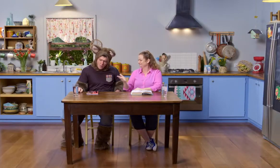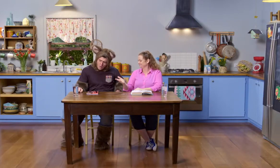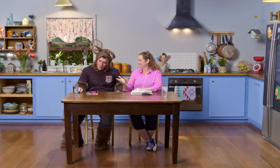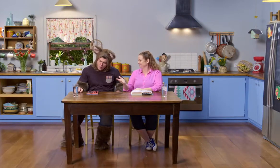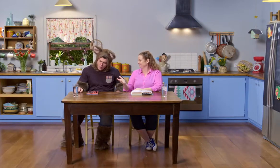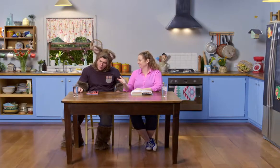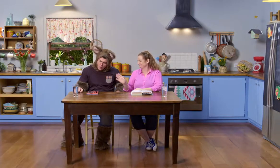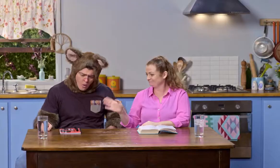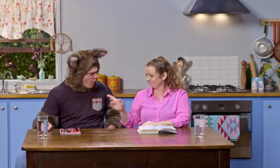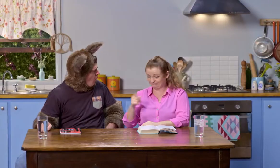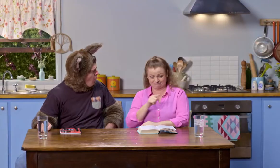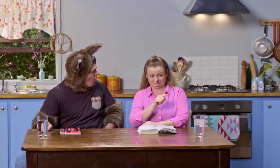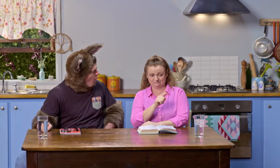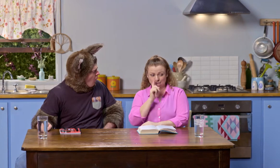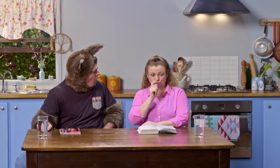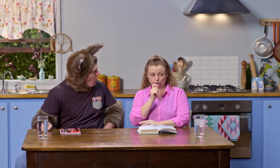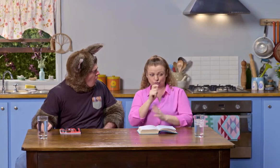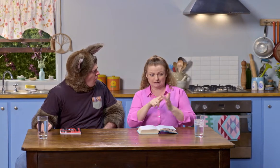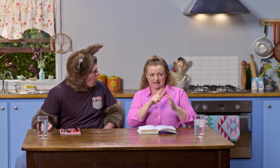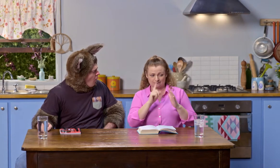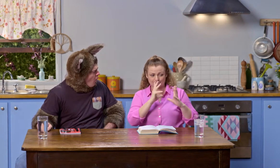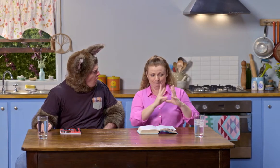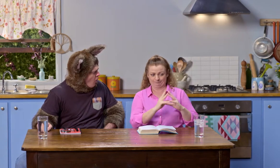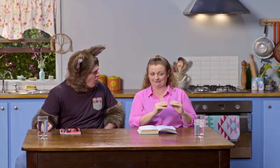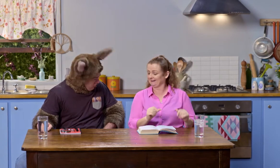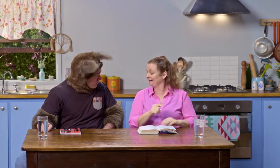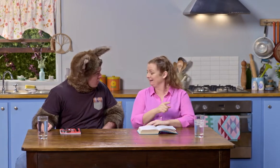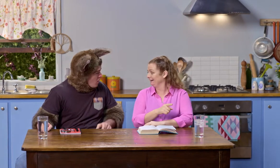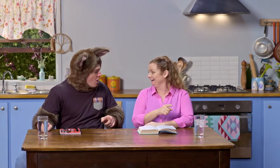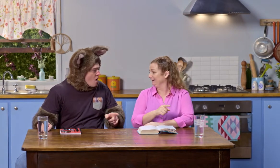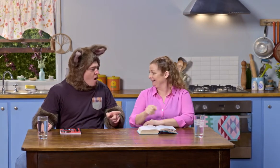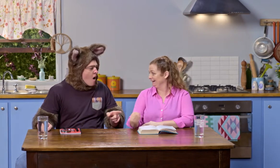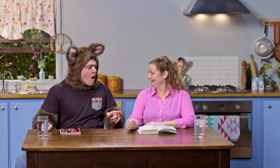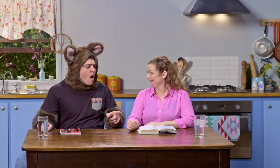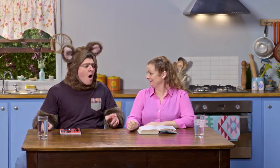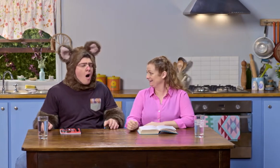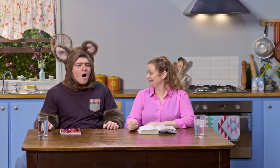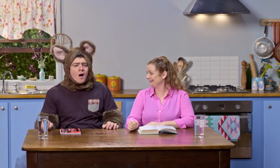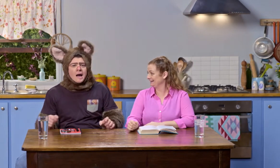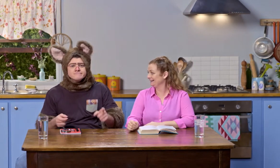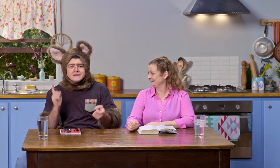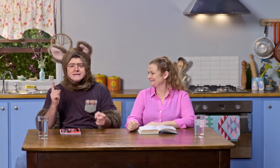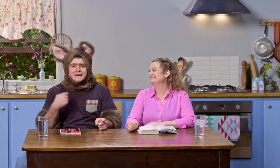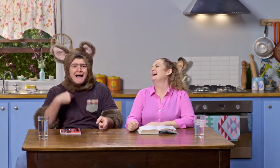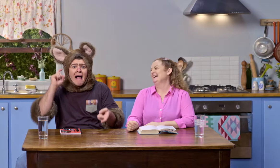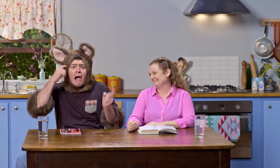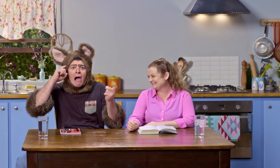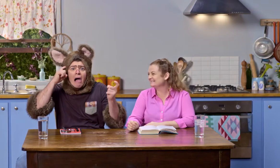Oh! The ice in my glass will soon melt, too. Oh, I get it.